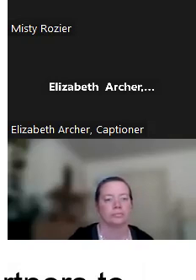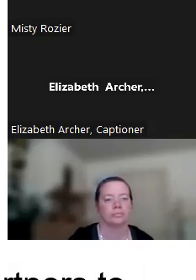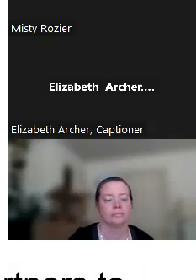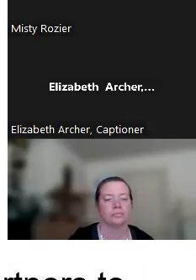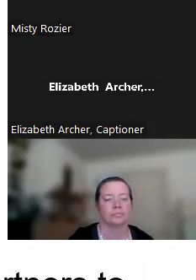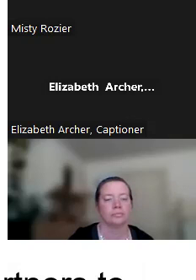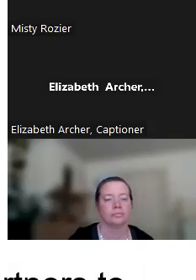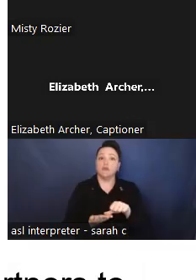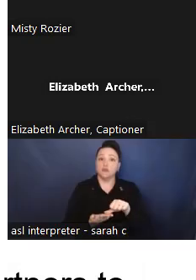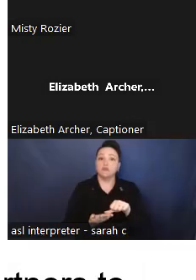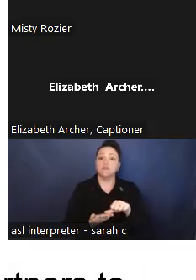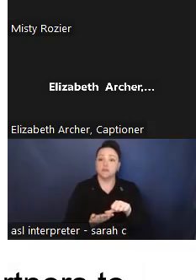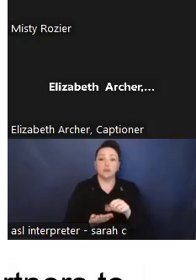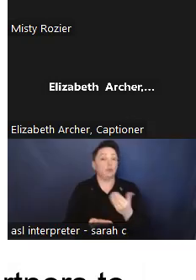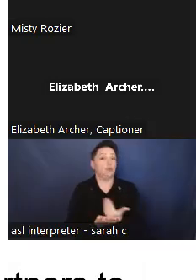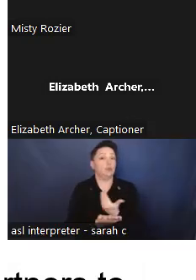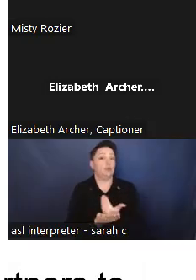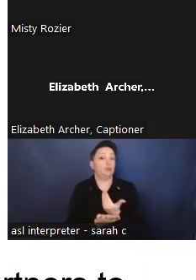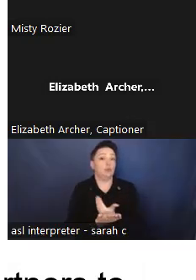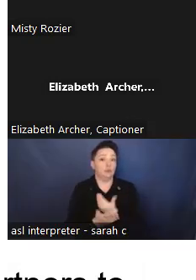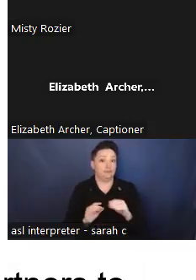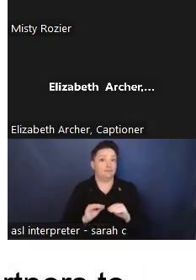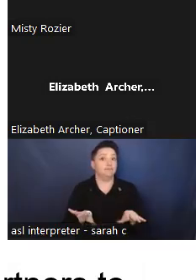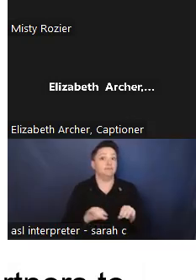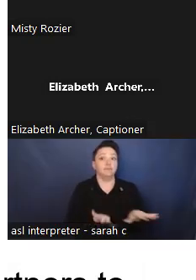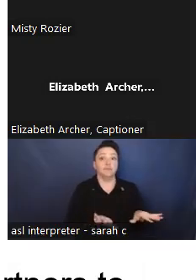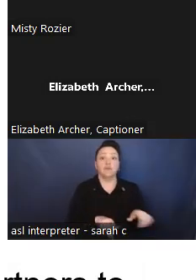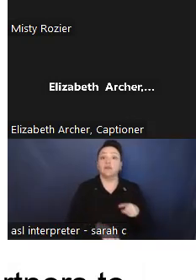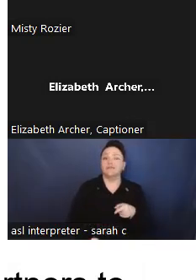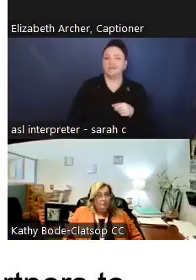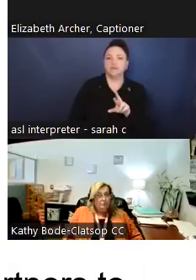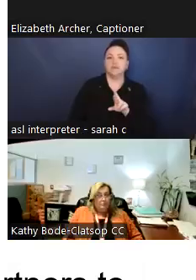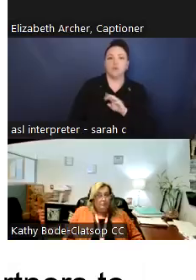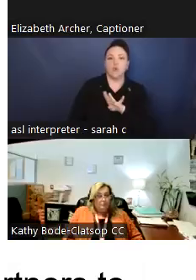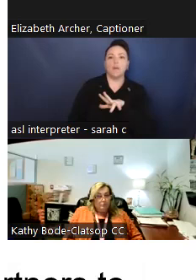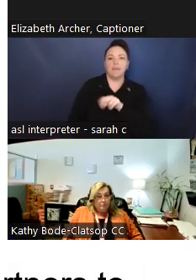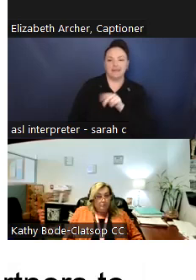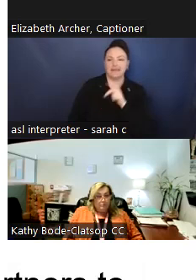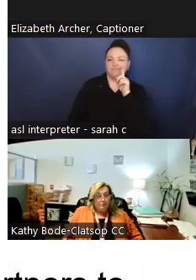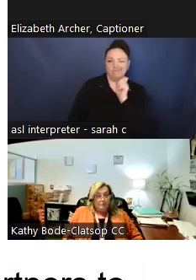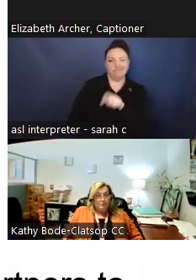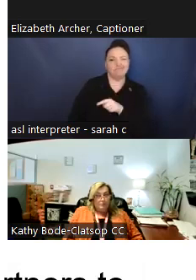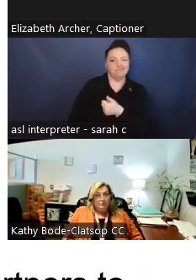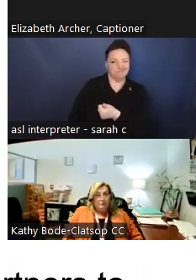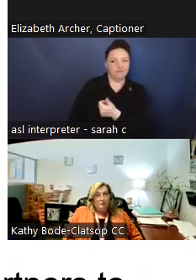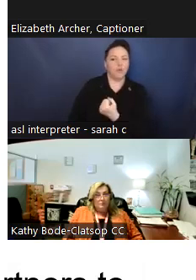And robin I see your hand up. I will finish my sentence here saying that